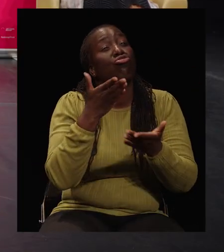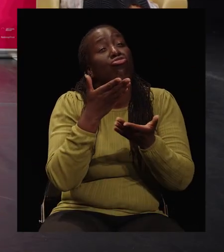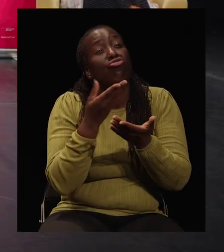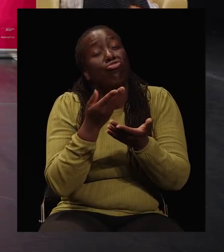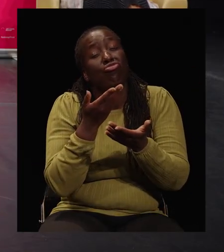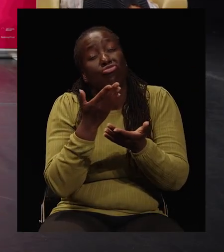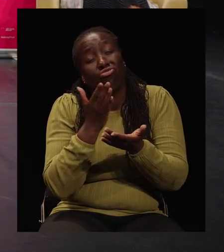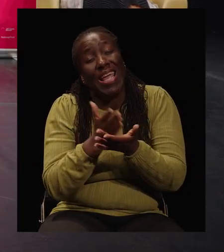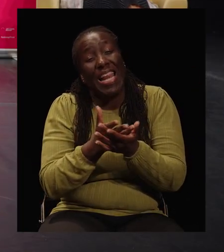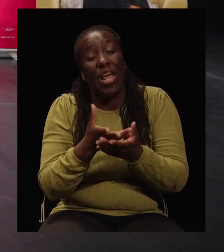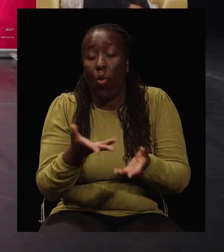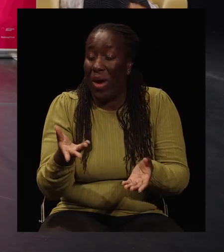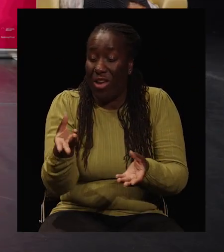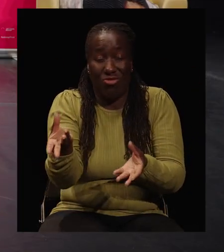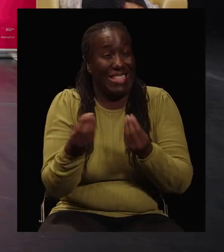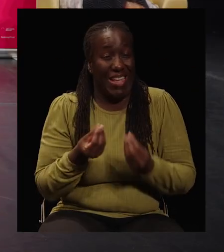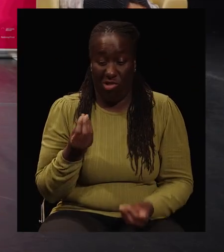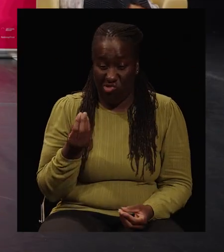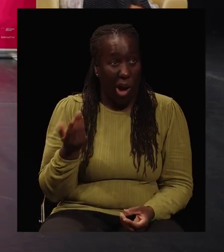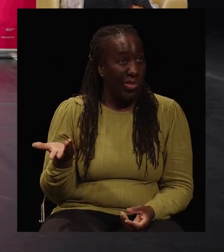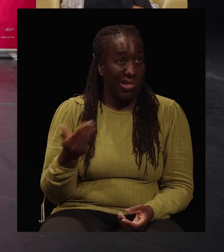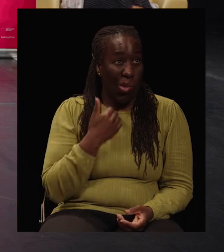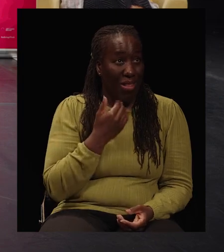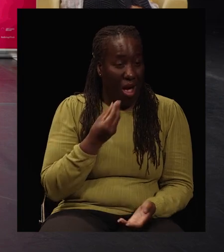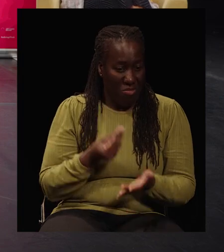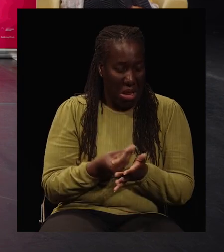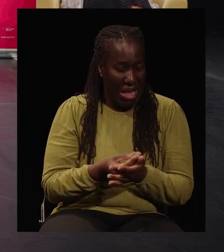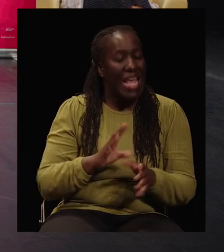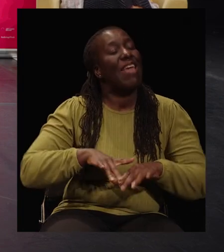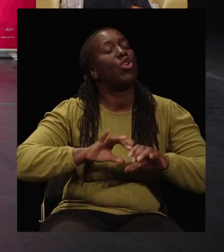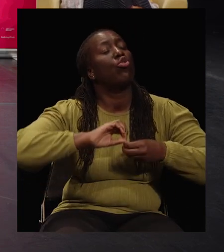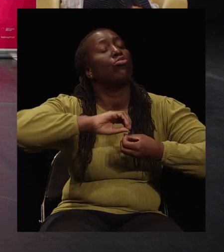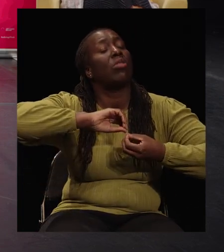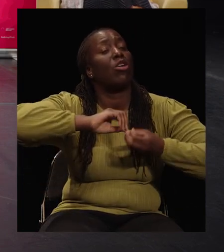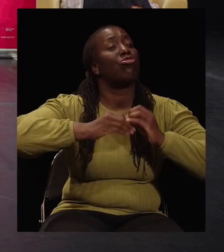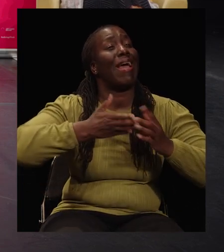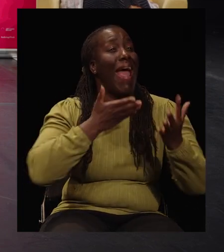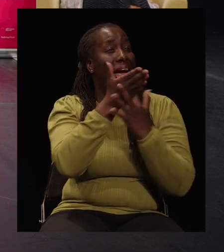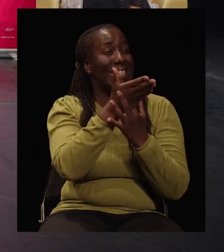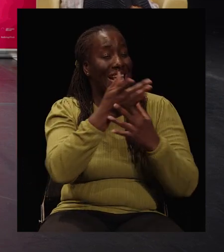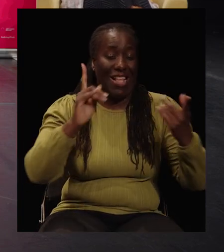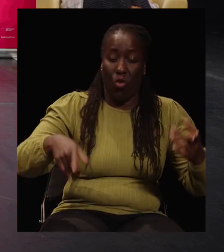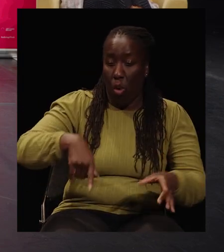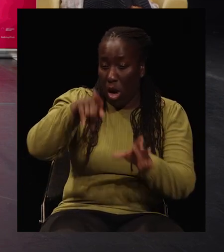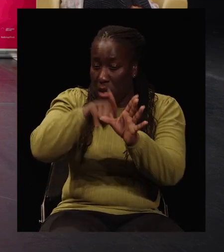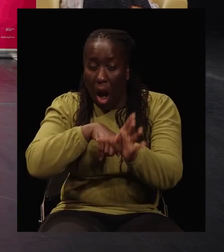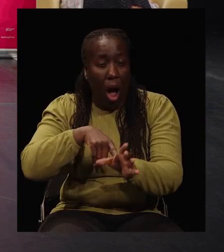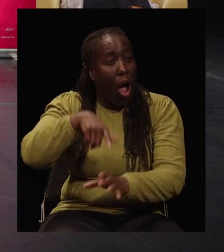I think if someone was invested in this issue, creating access for amazing young creators, giving people the funding,